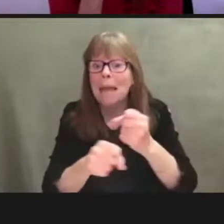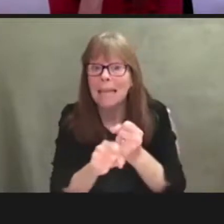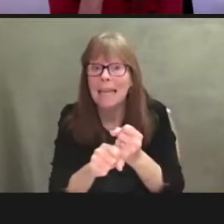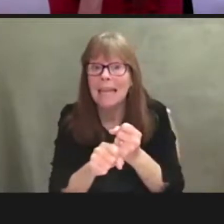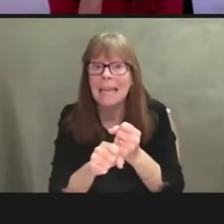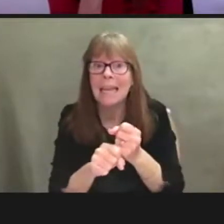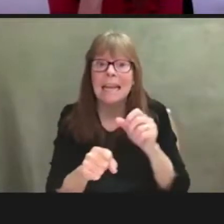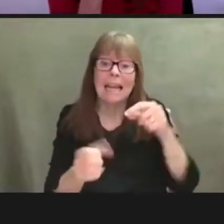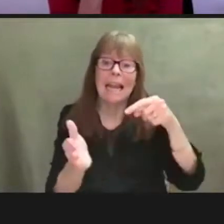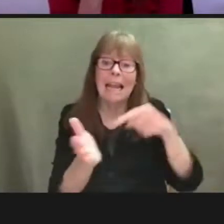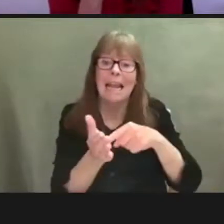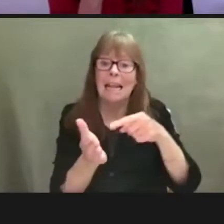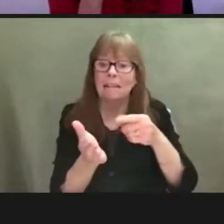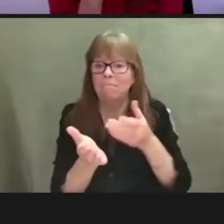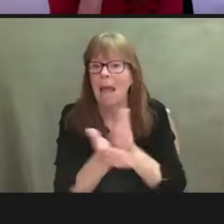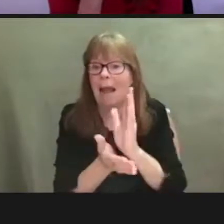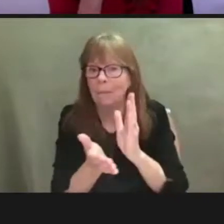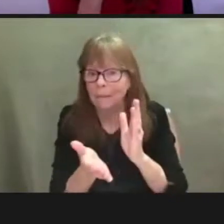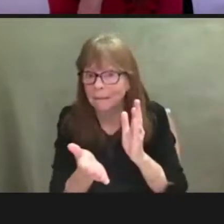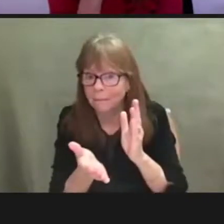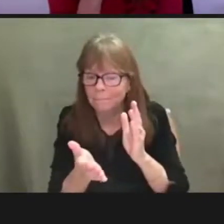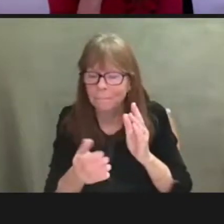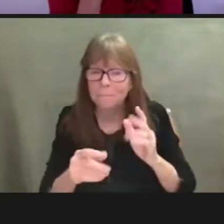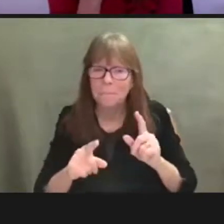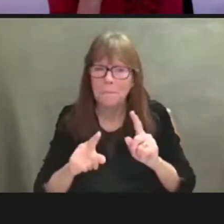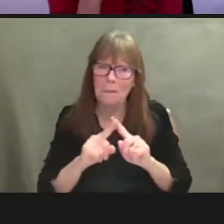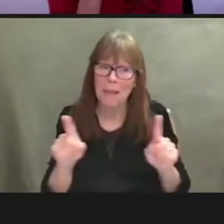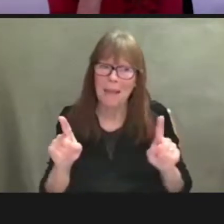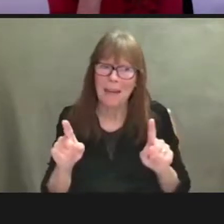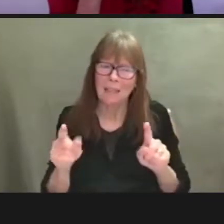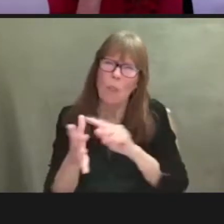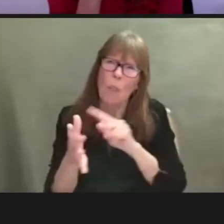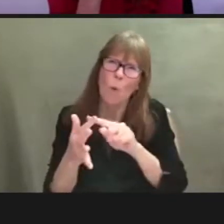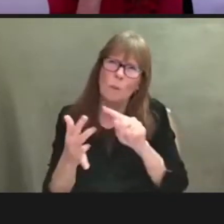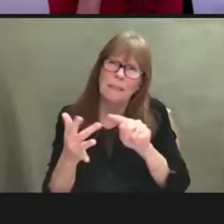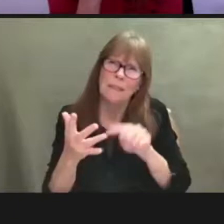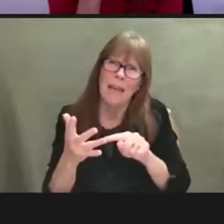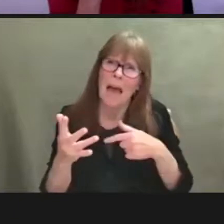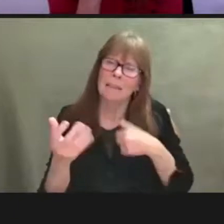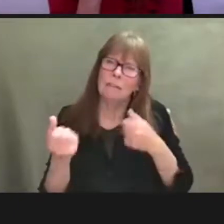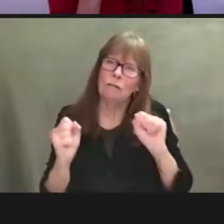But those are the things that I was thinking about is that we need to be careful that some